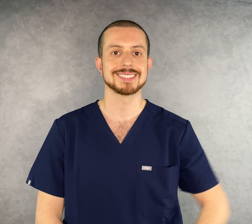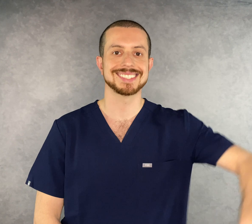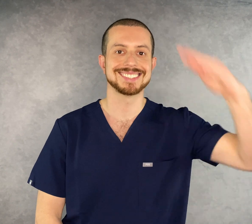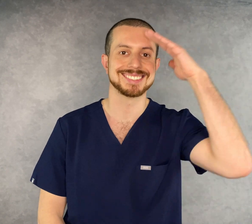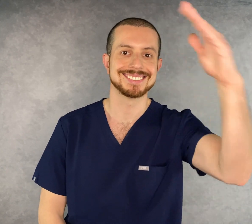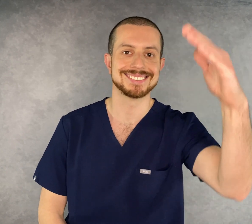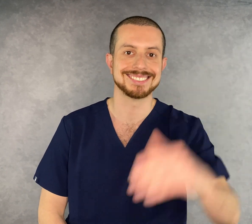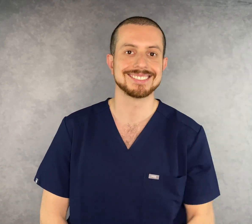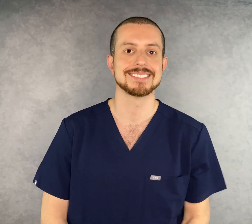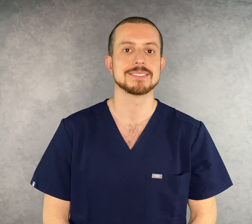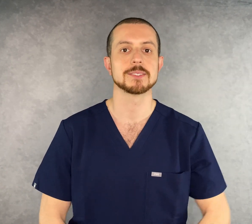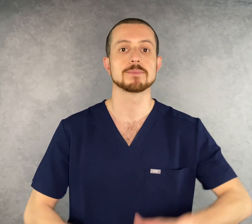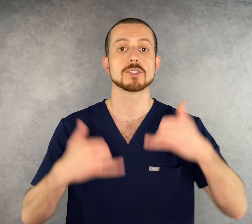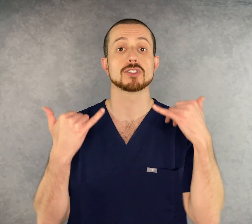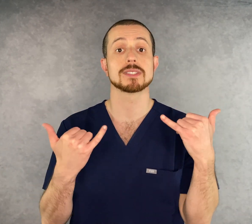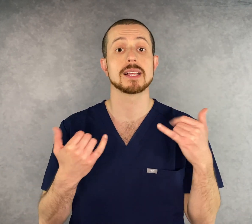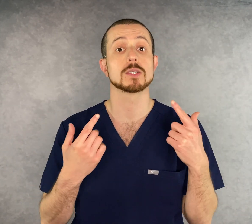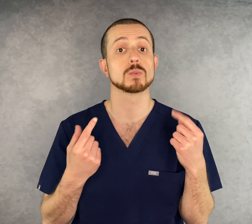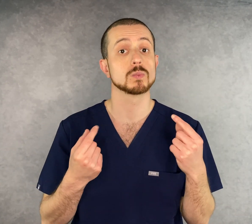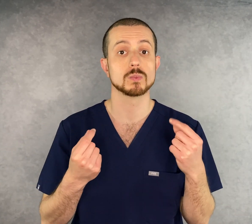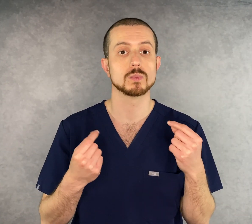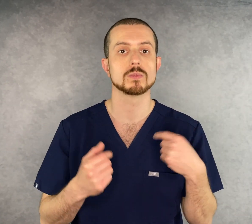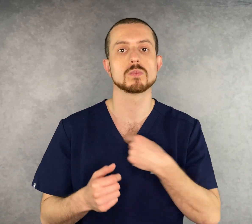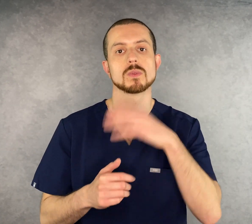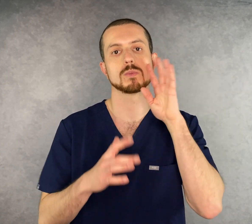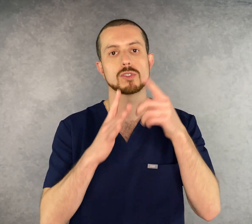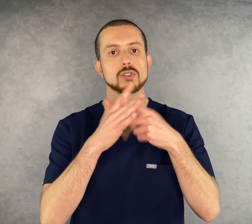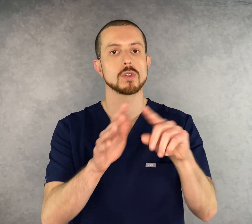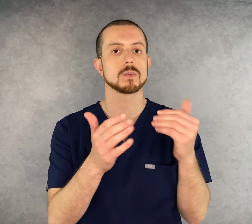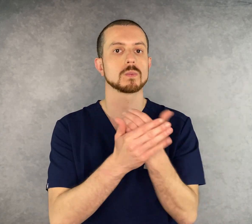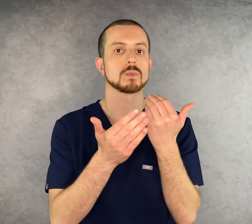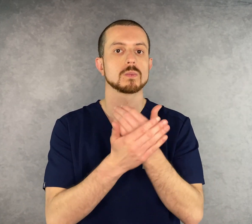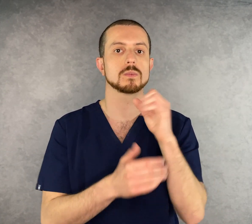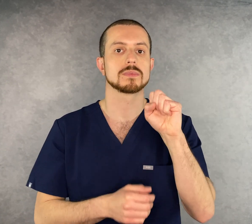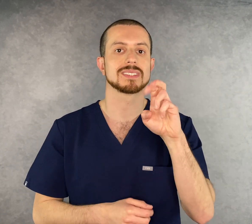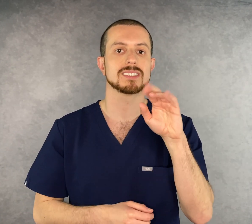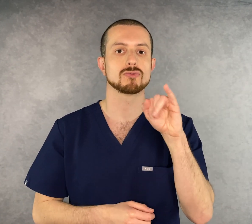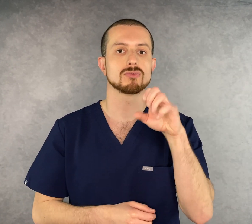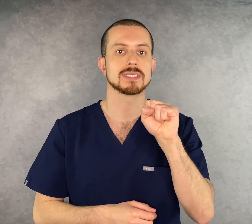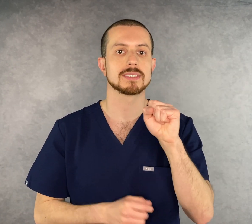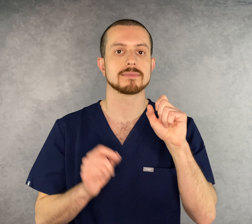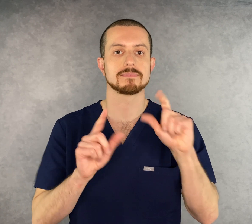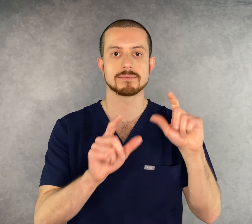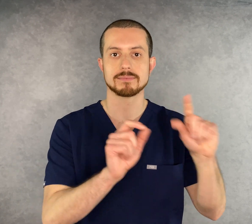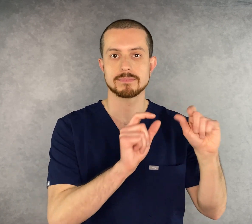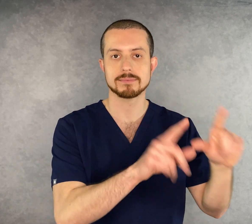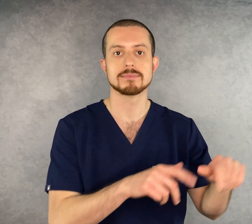Hello! Today we'll be starting a new vlog series